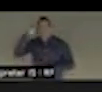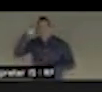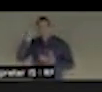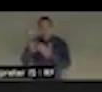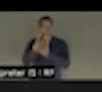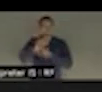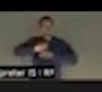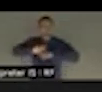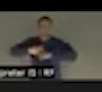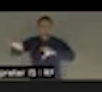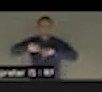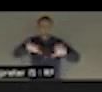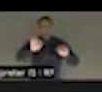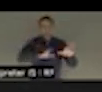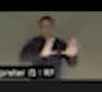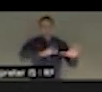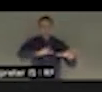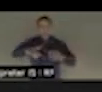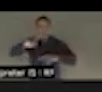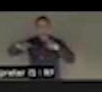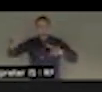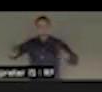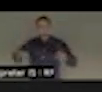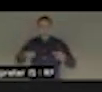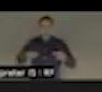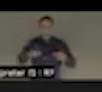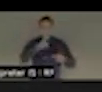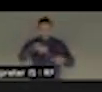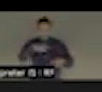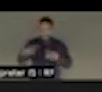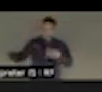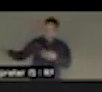raising and making sure that people are aware about how important captioning is,